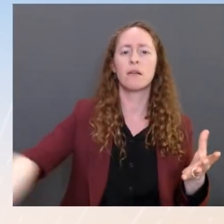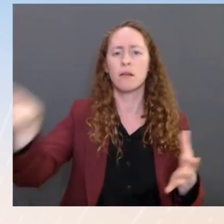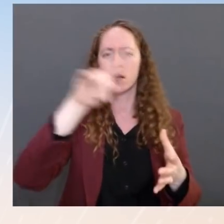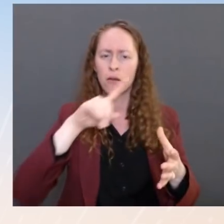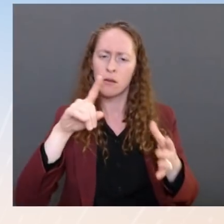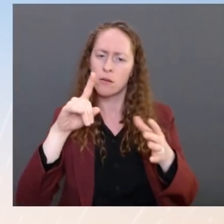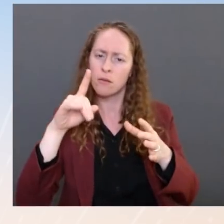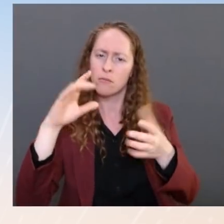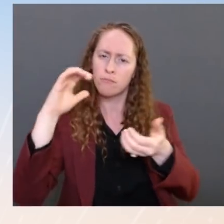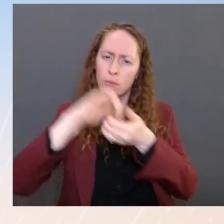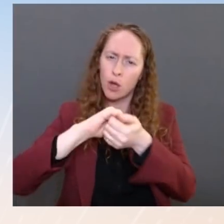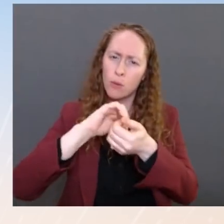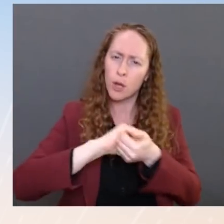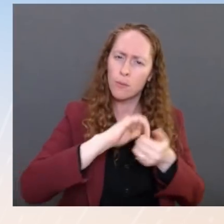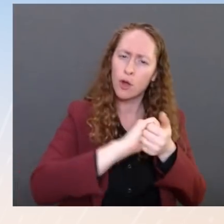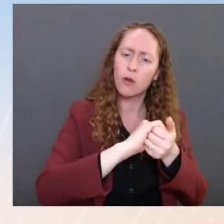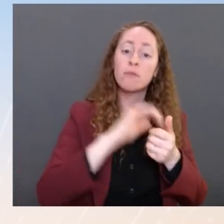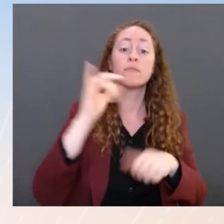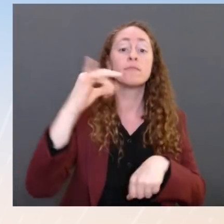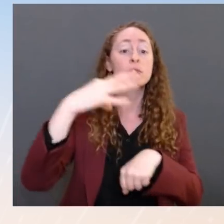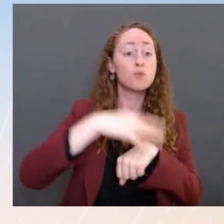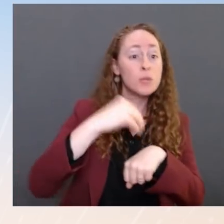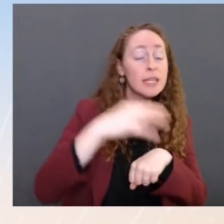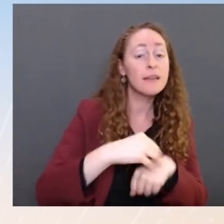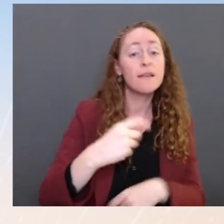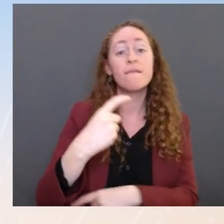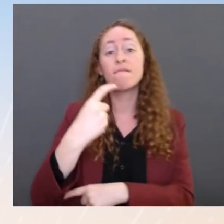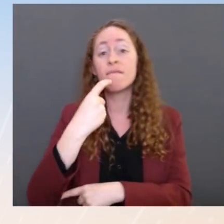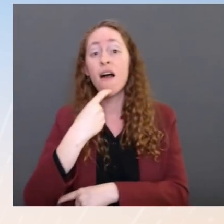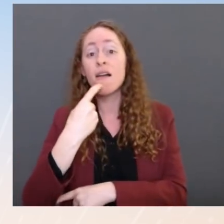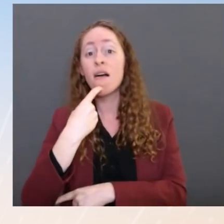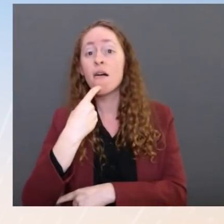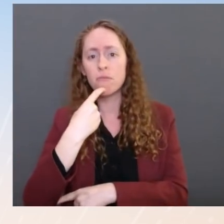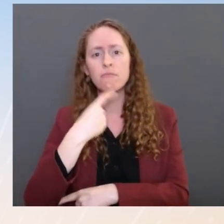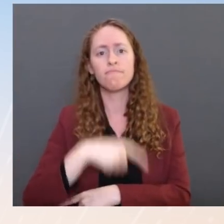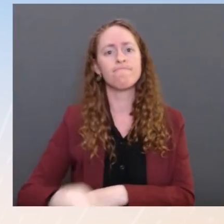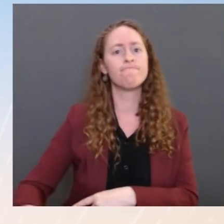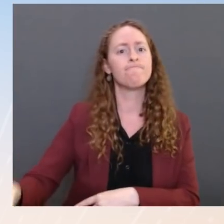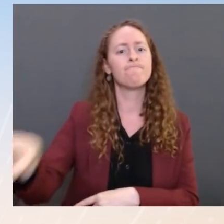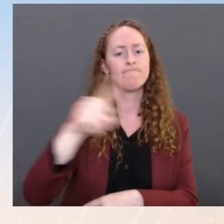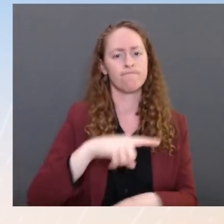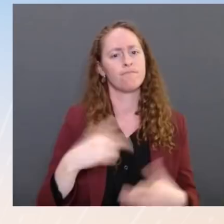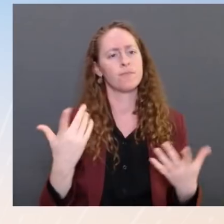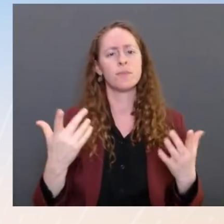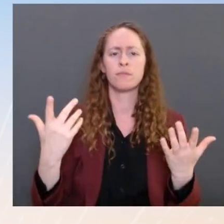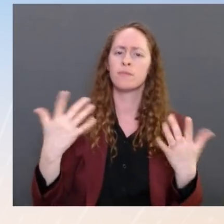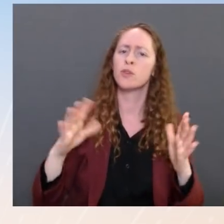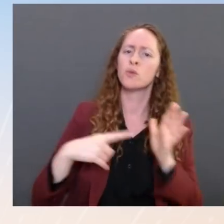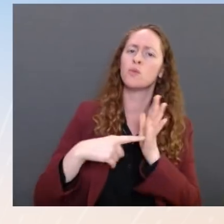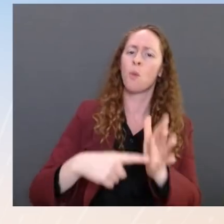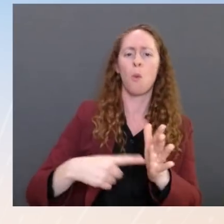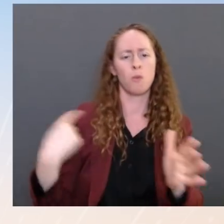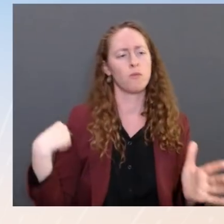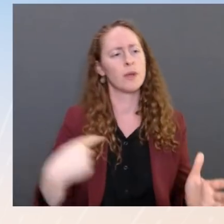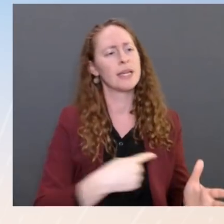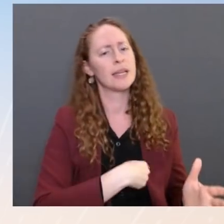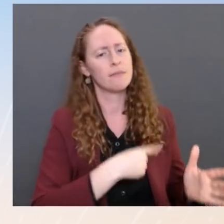should be reassuring to the American people about our own security interests. The Press: And then, finally, when the President visits South Korea next week,